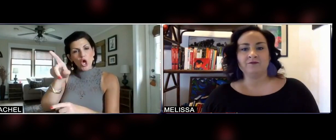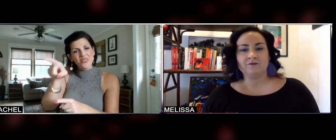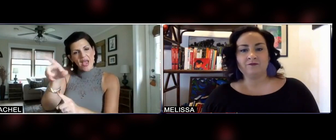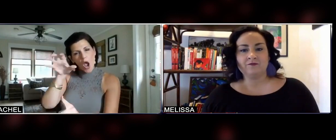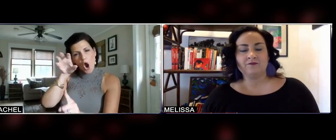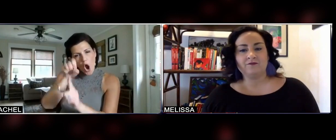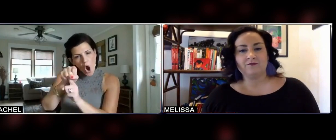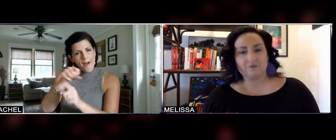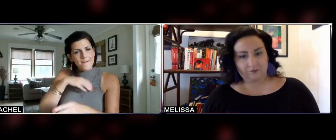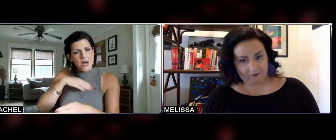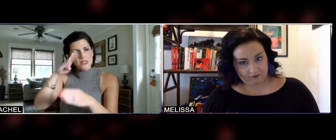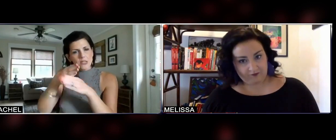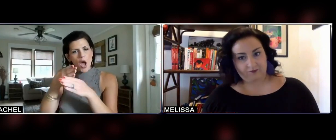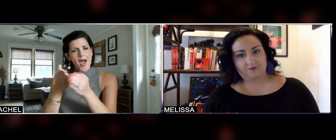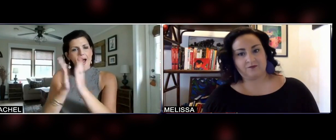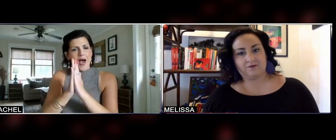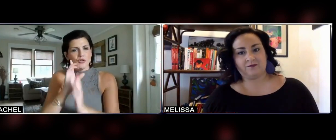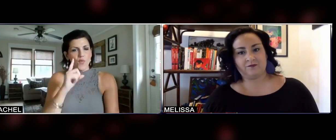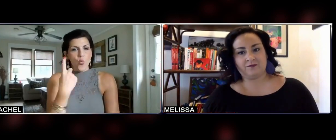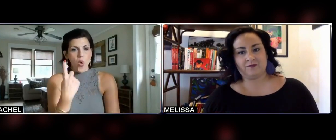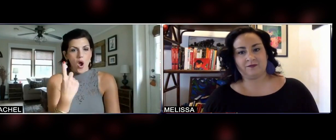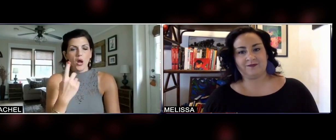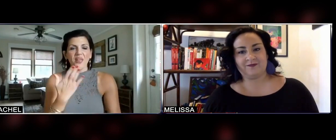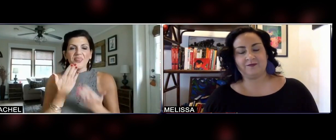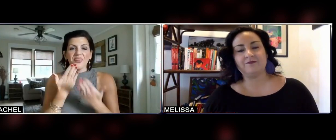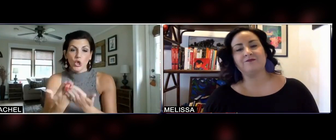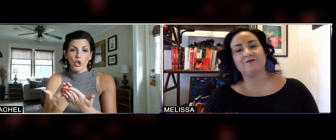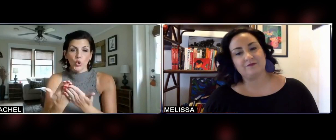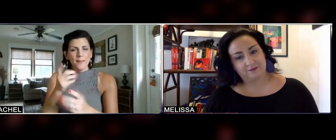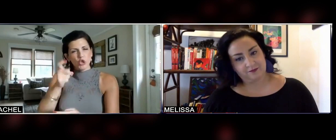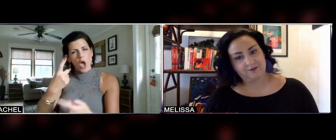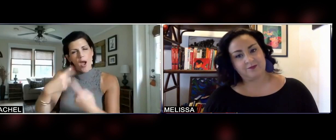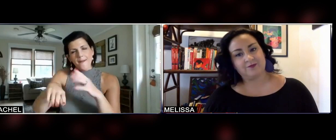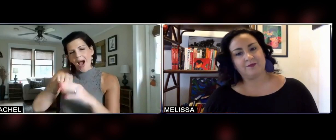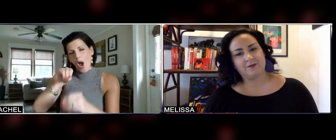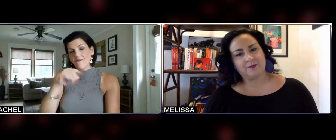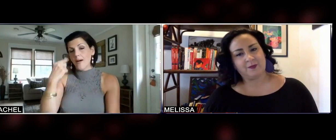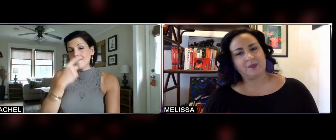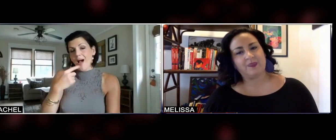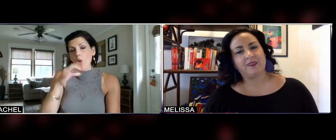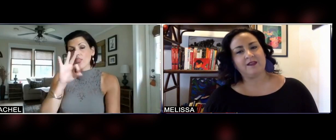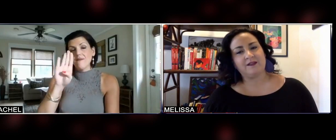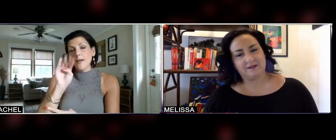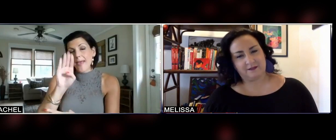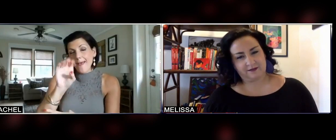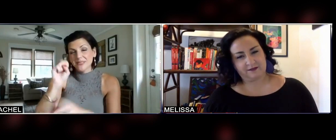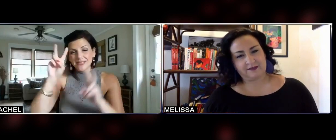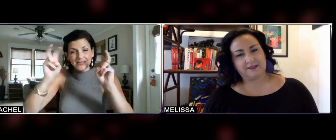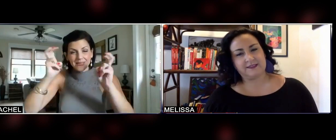to capture a footage of my son saying that he wanted them. I'm thankful for that. There's an expression, "It should come out of the mouths of babes."